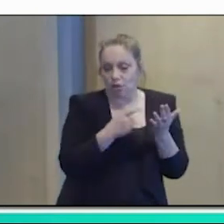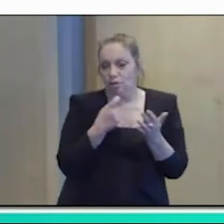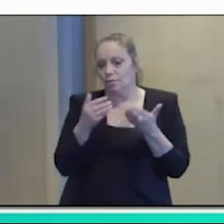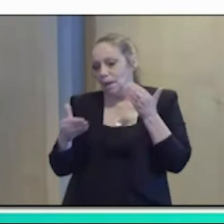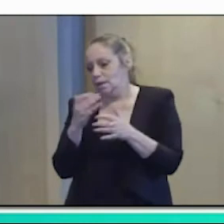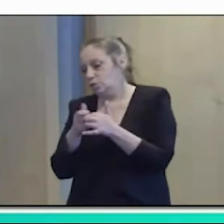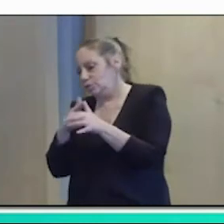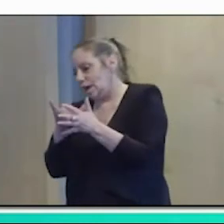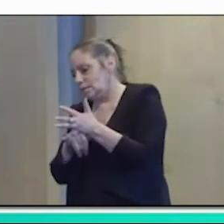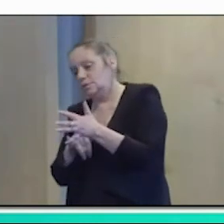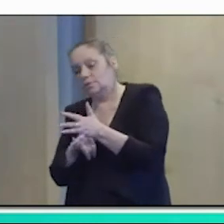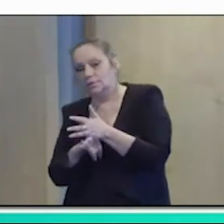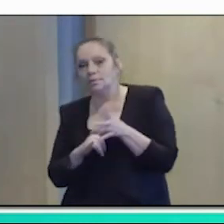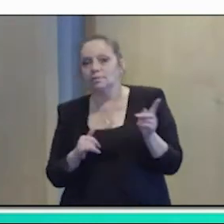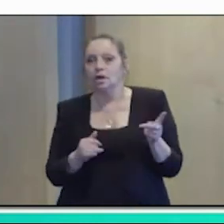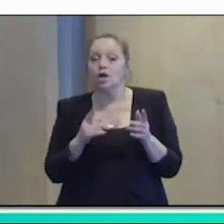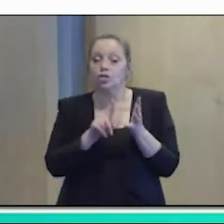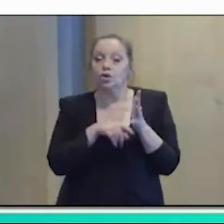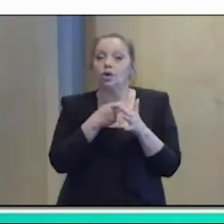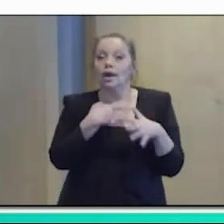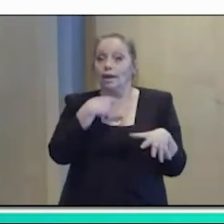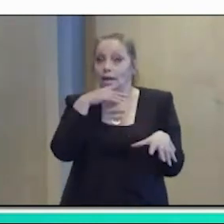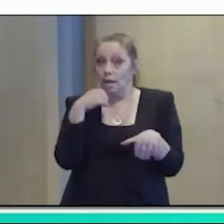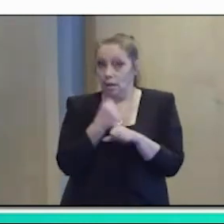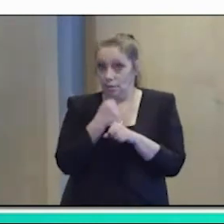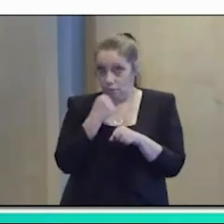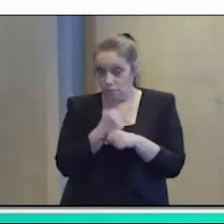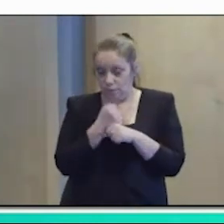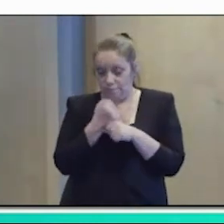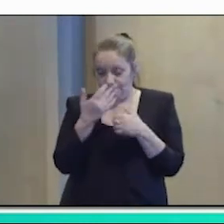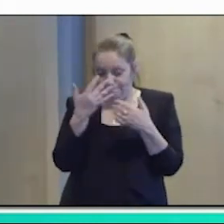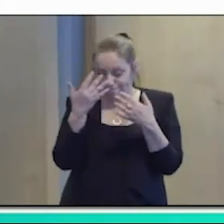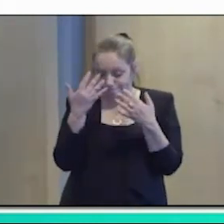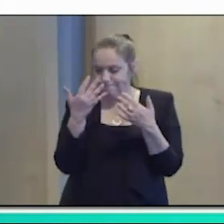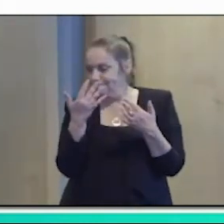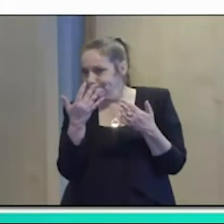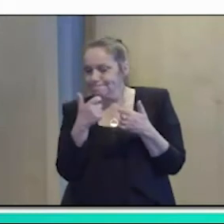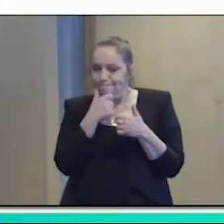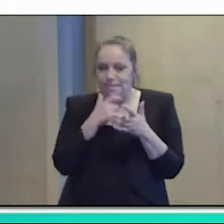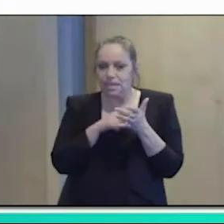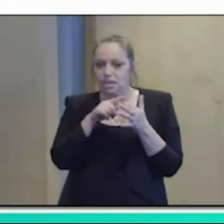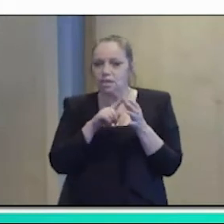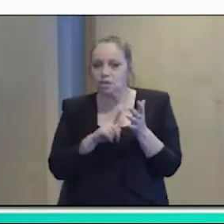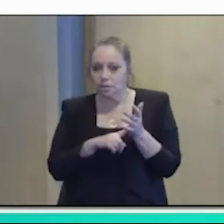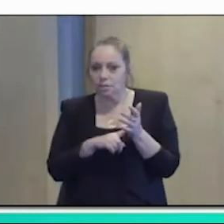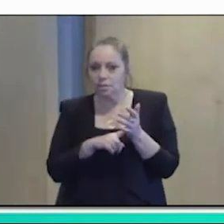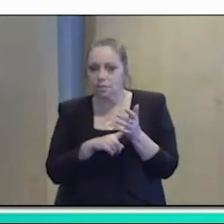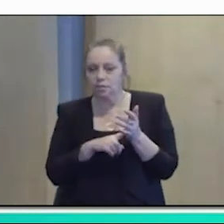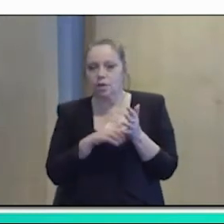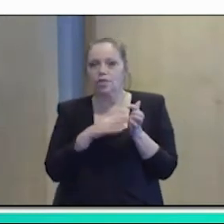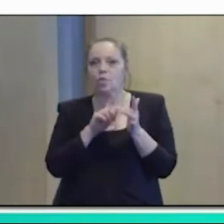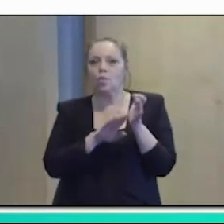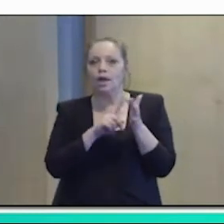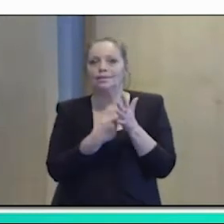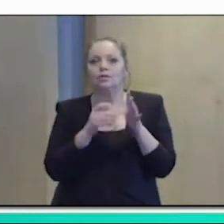quickly and the UK government had to um deal with a winter shortfall in generation. There was there